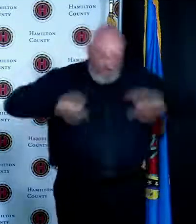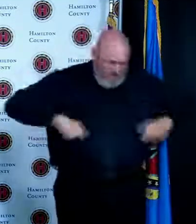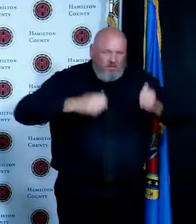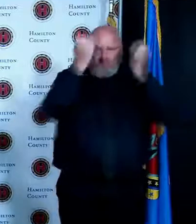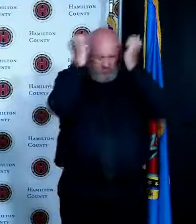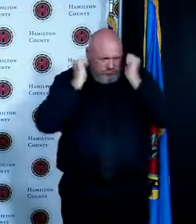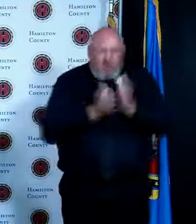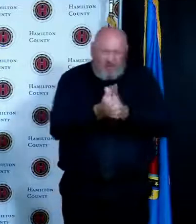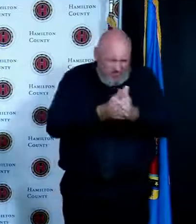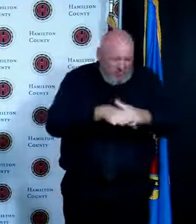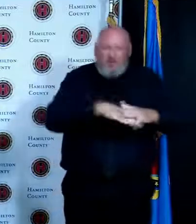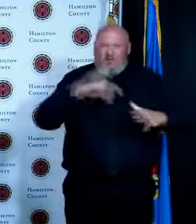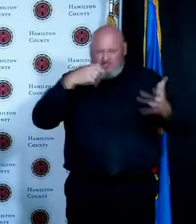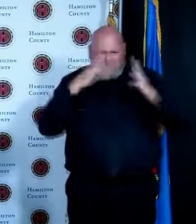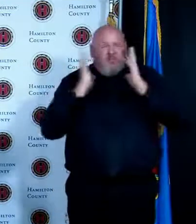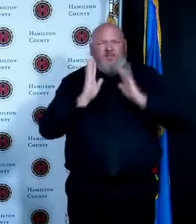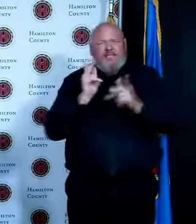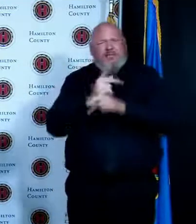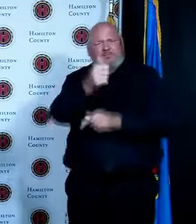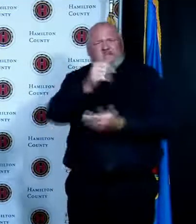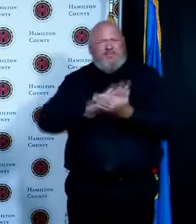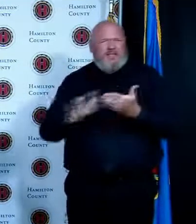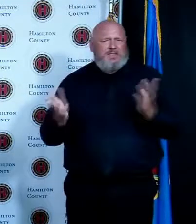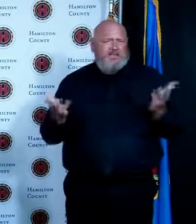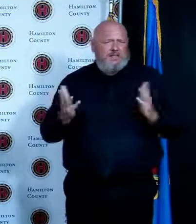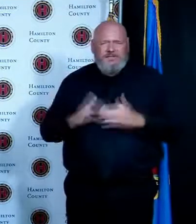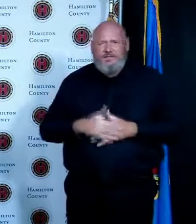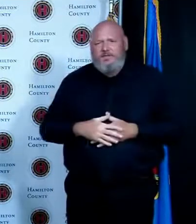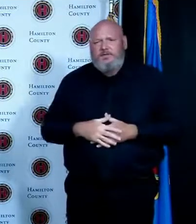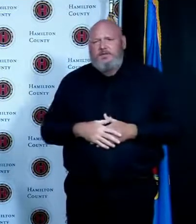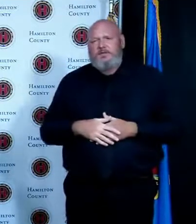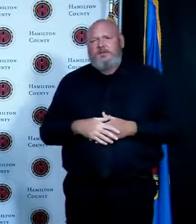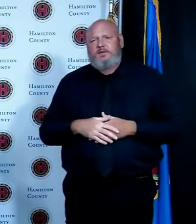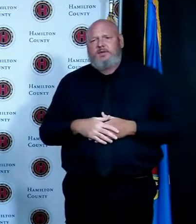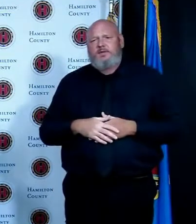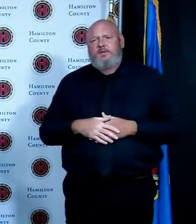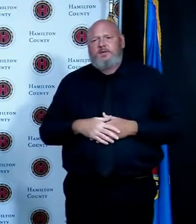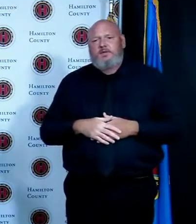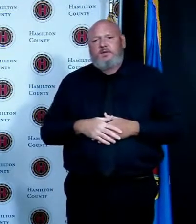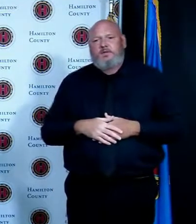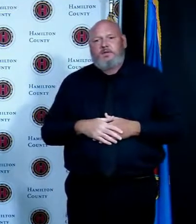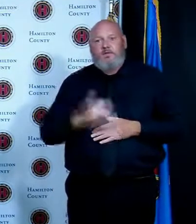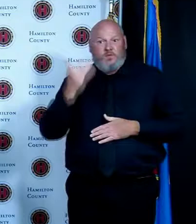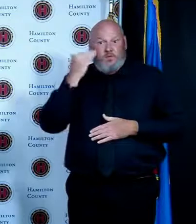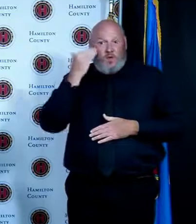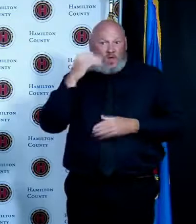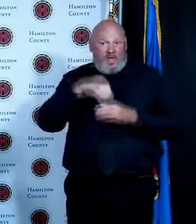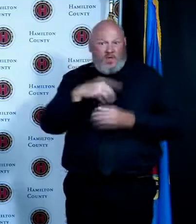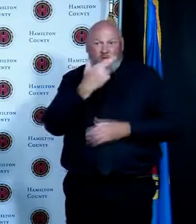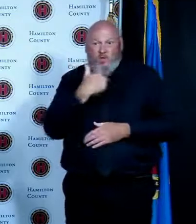food restaurant you just can't have that six feet of distance and so that's where wearing the masks really helps protect those individuals